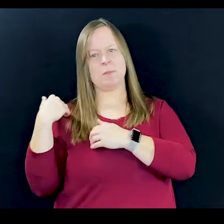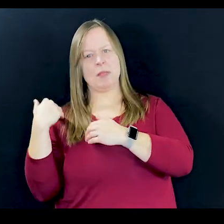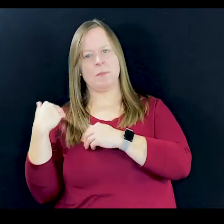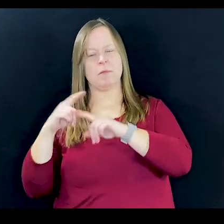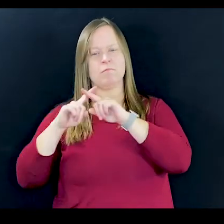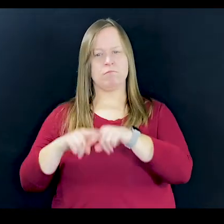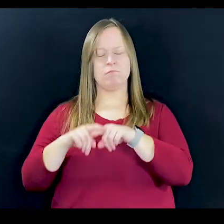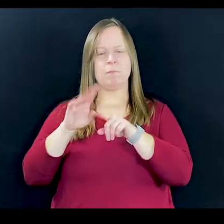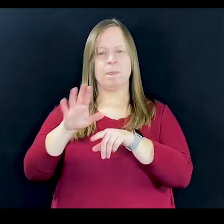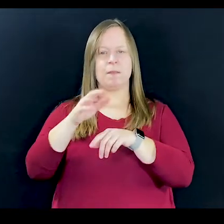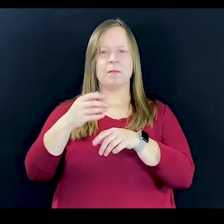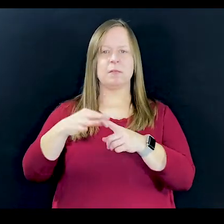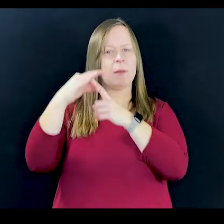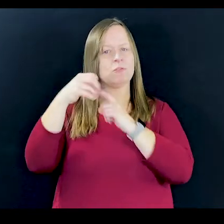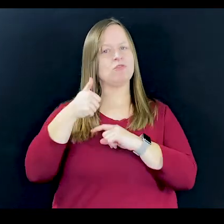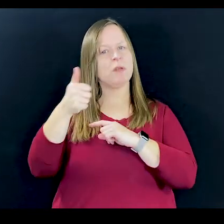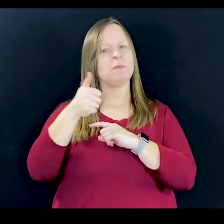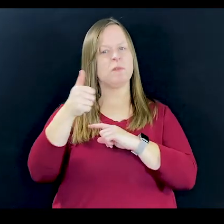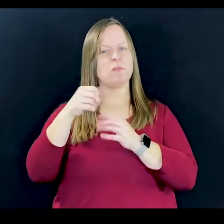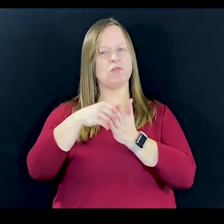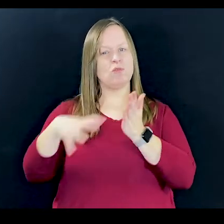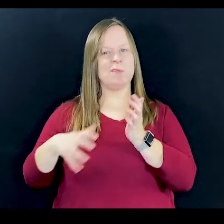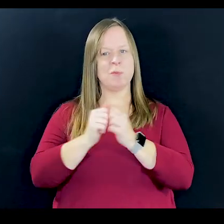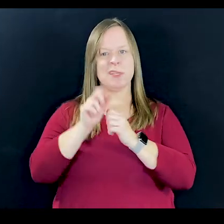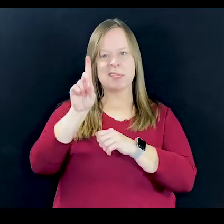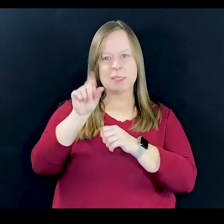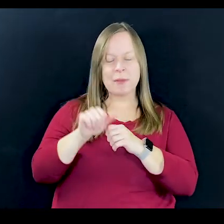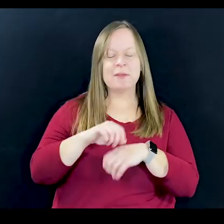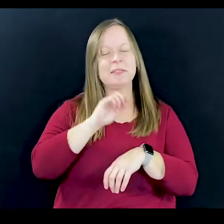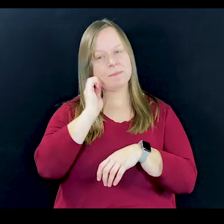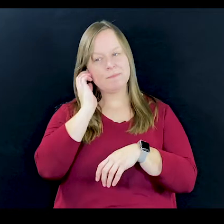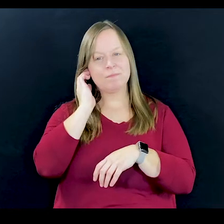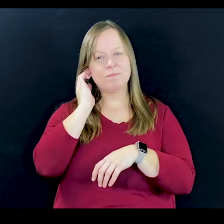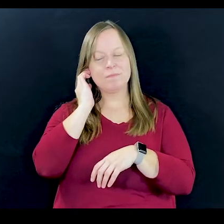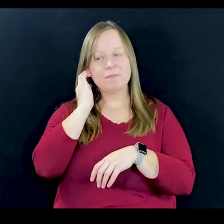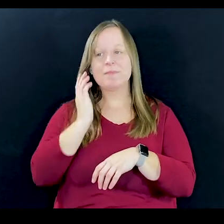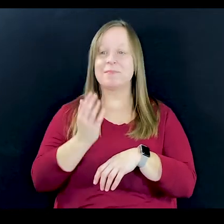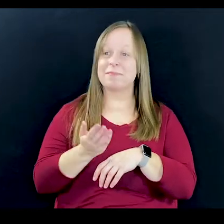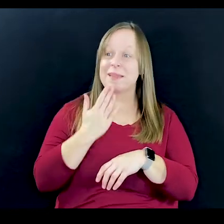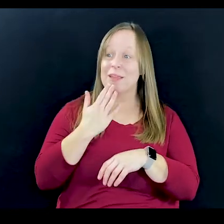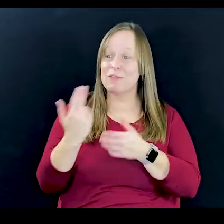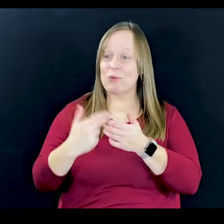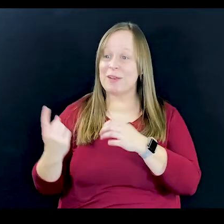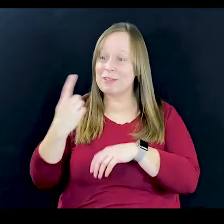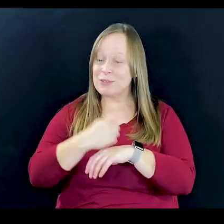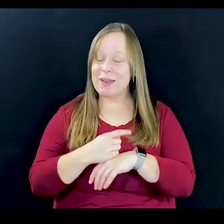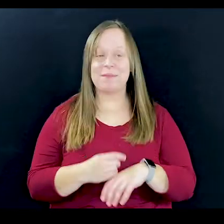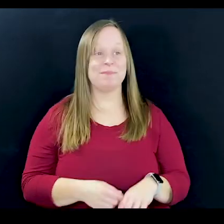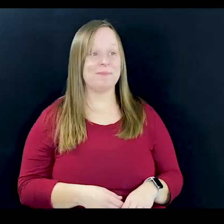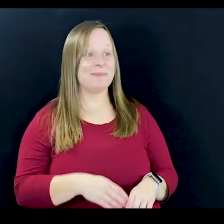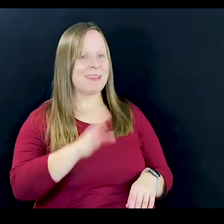responsibilities regarding special transportation for students with disabilities. Andrea, thank you so much for joining us today.